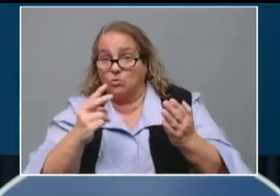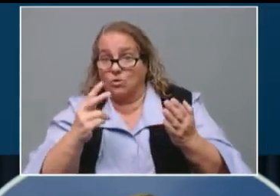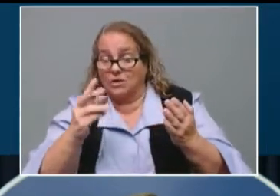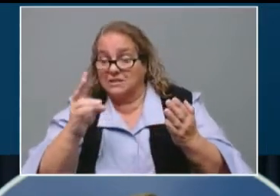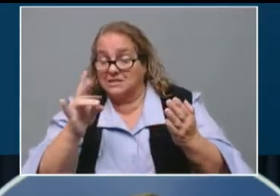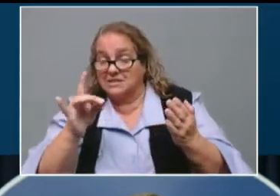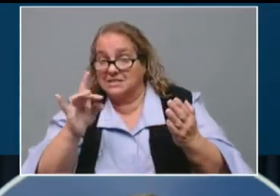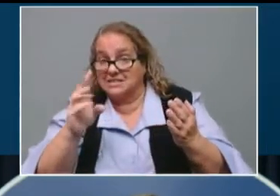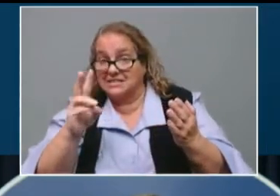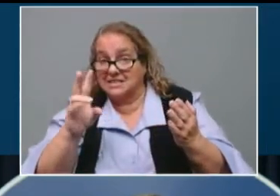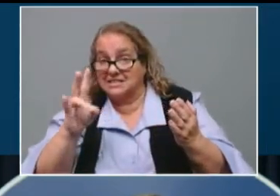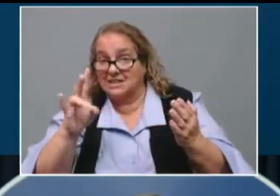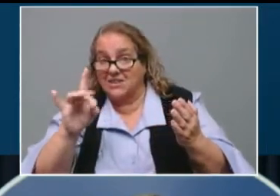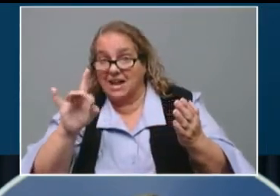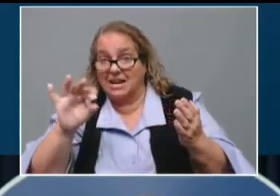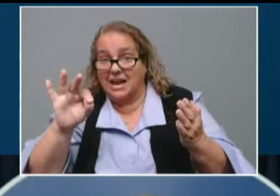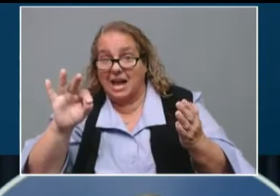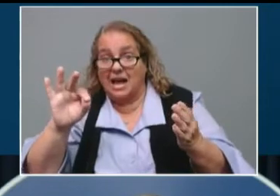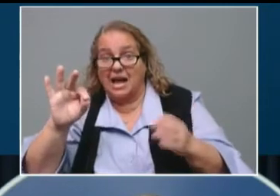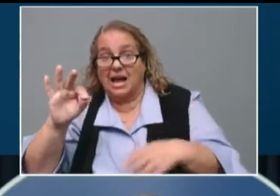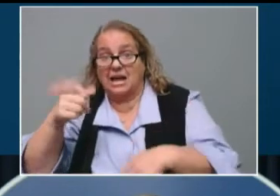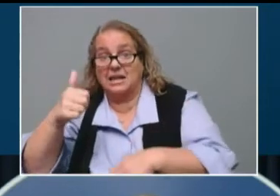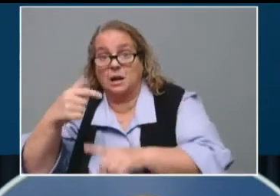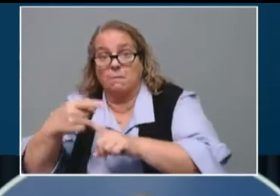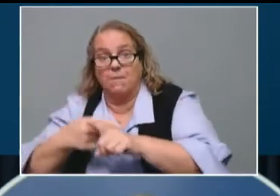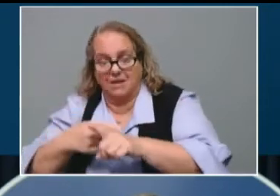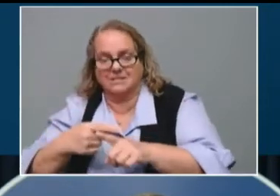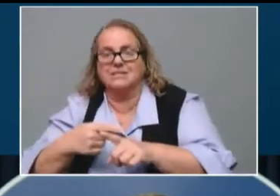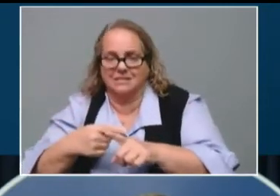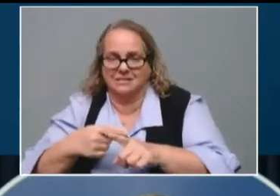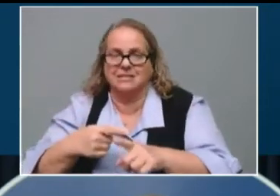make you vulnerable more vulnerable to Covid more vulnerable to catching it.